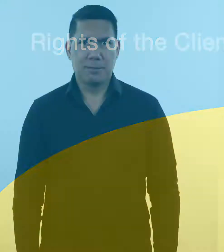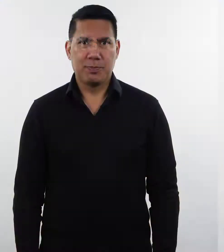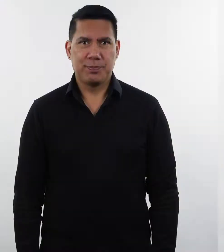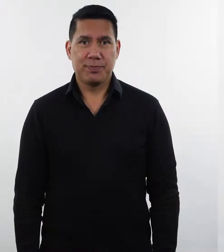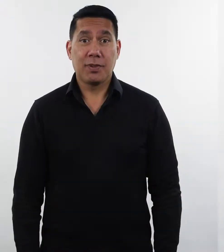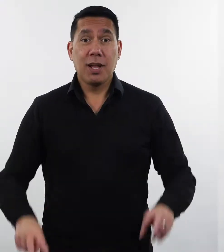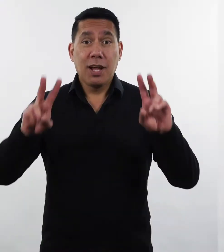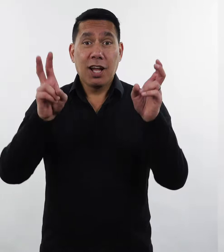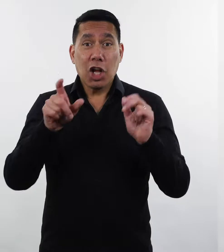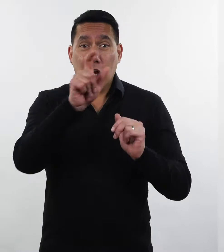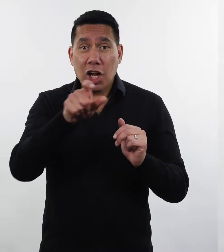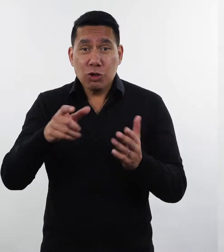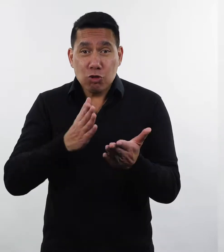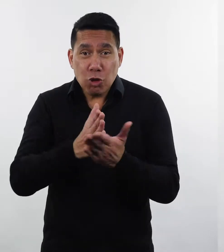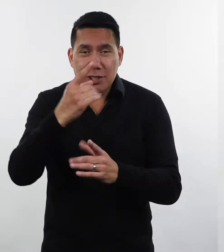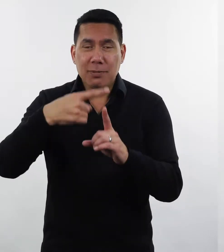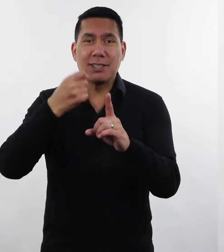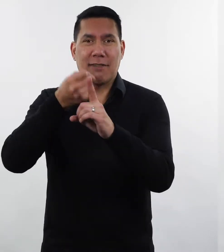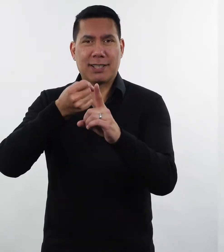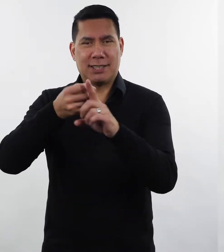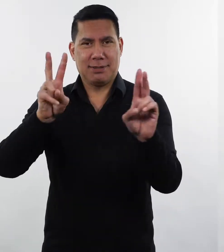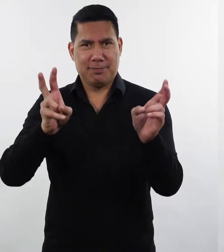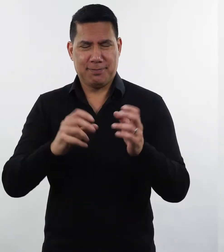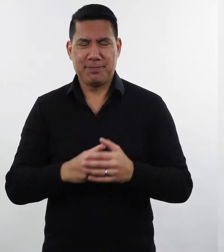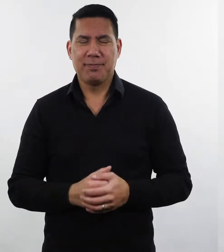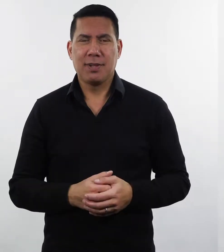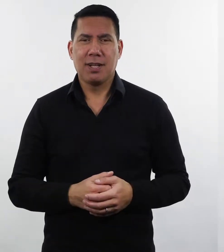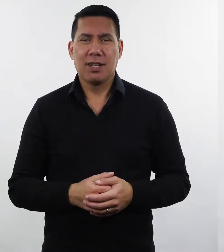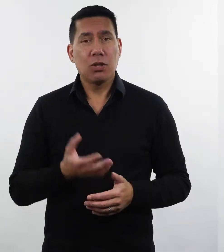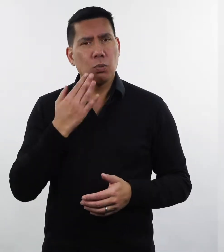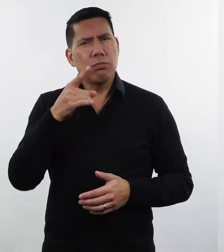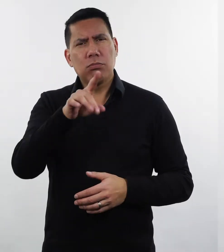Rights of the clients and advocacy What happens if you are not satisfied with your plan?